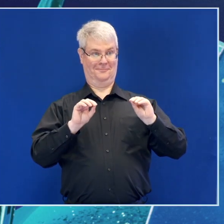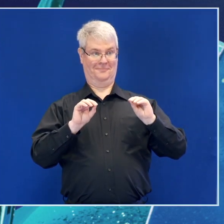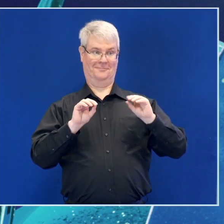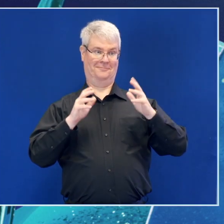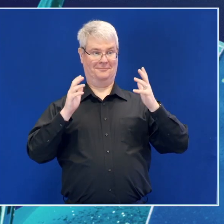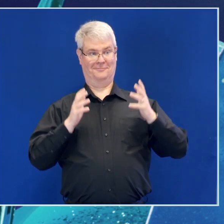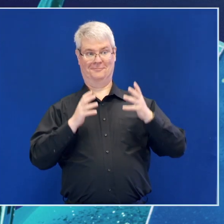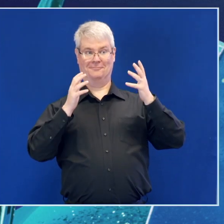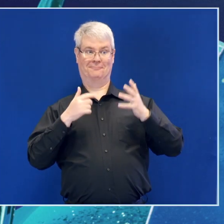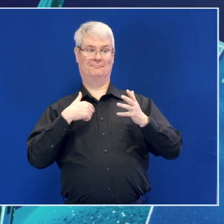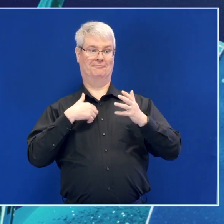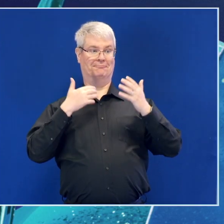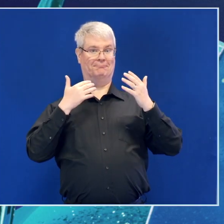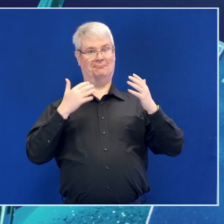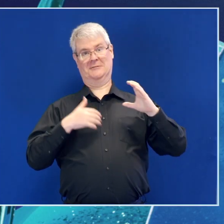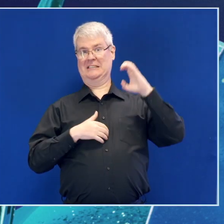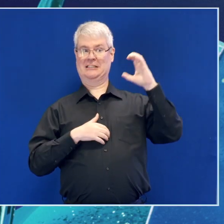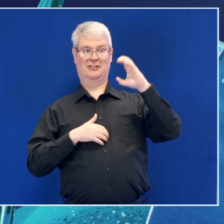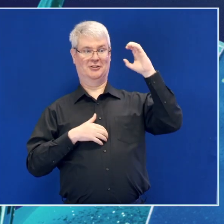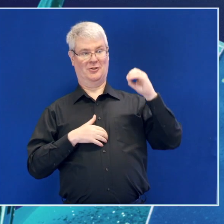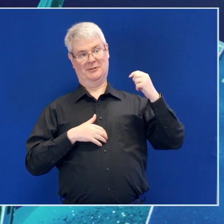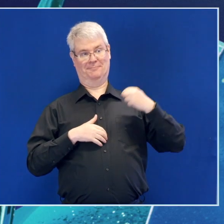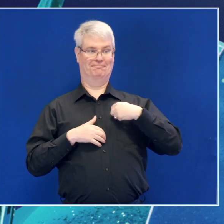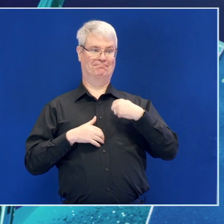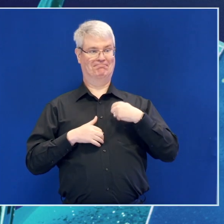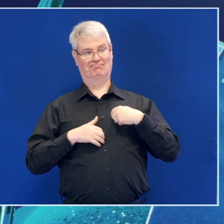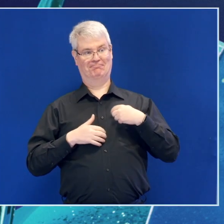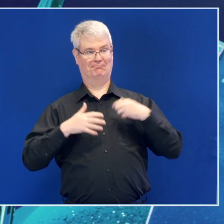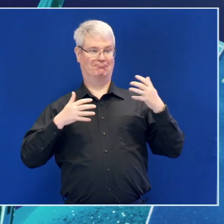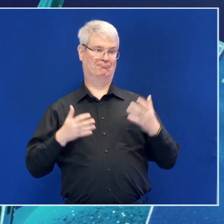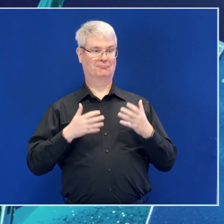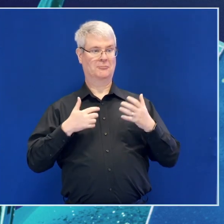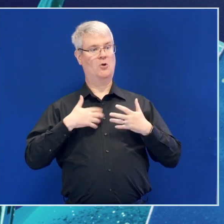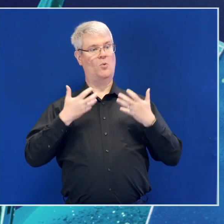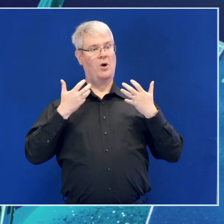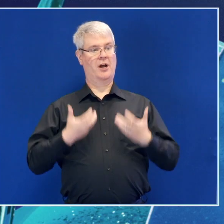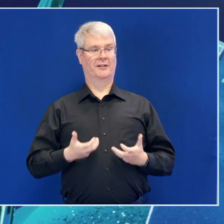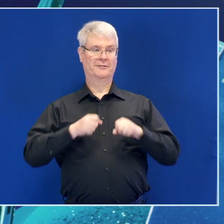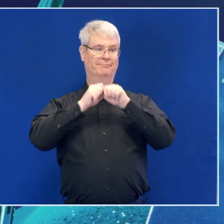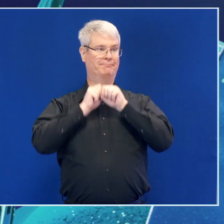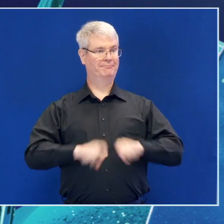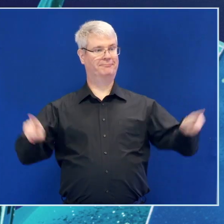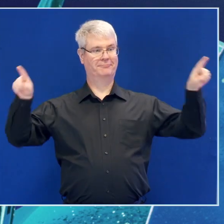and I want to do an internal memo, all hands, and it's about our earning results.